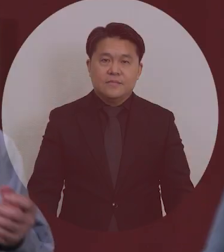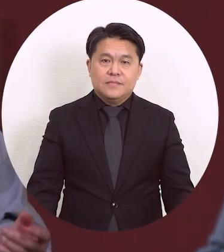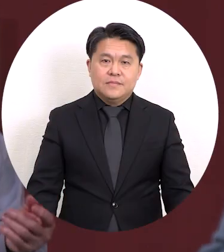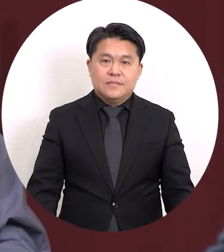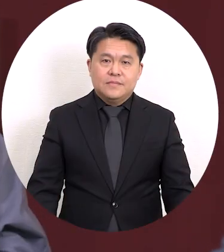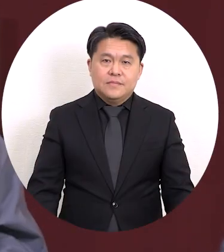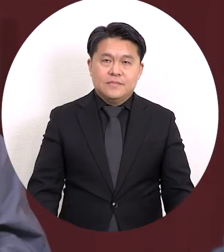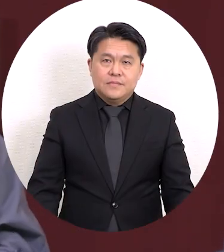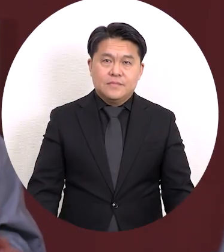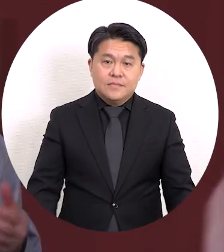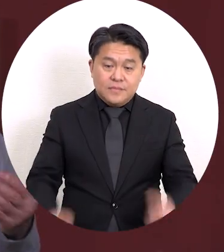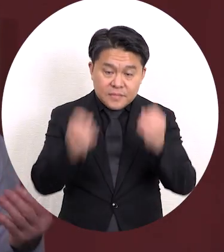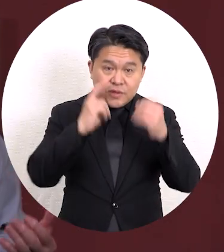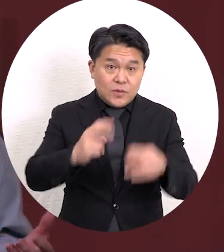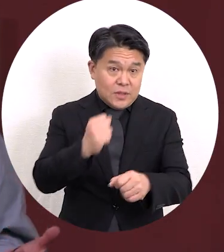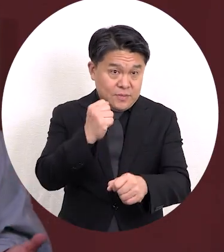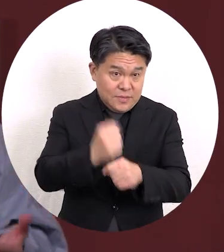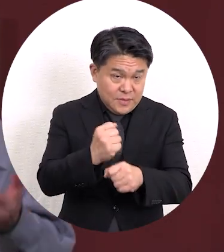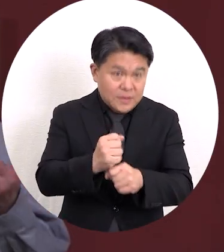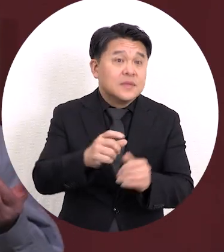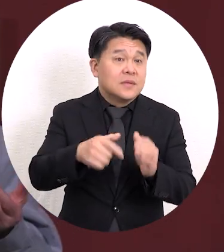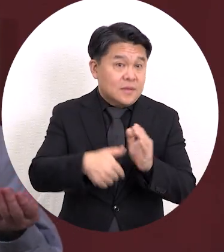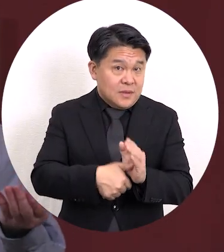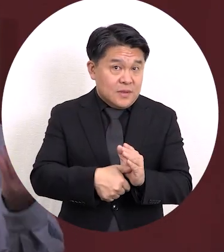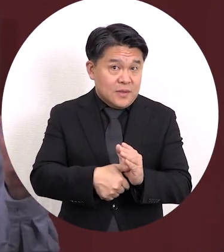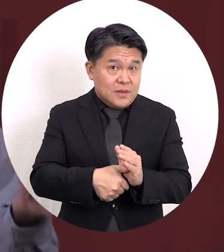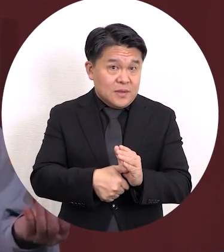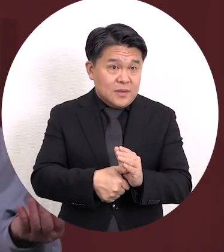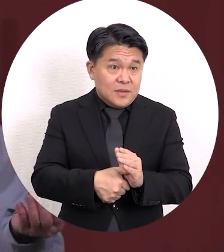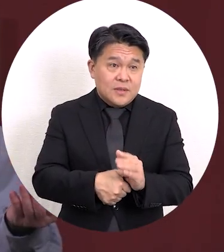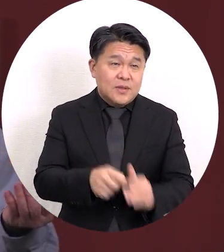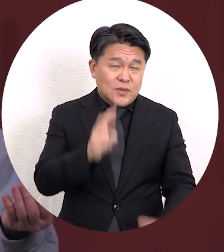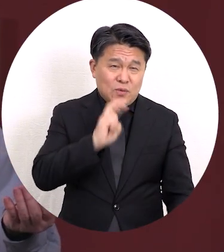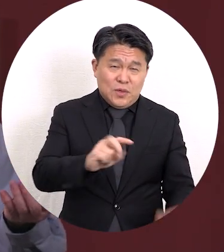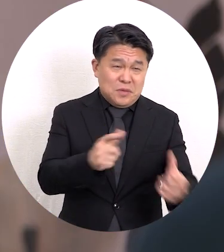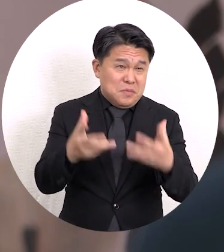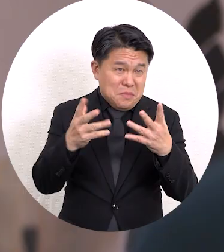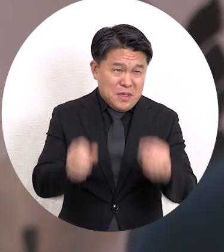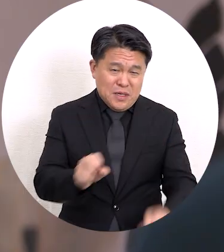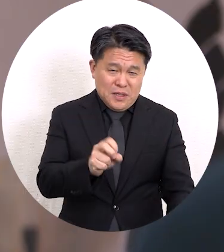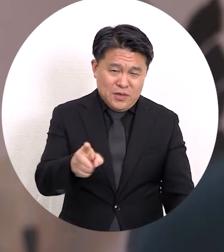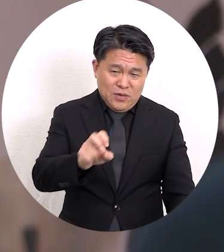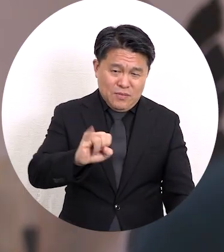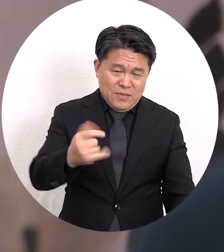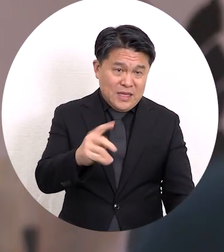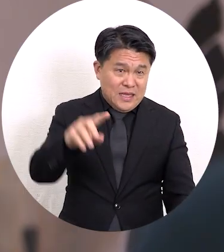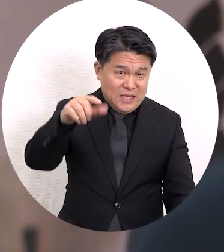Indeed, when King Sejong created new music, including Yeominrak, Bogyeui,